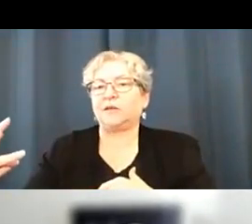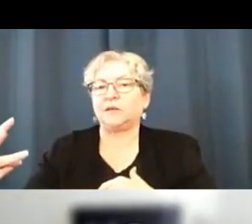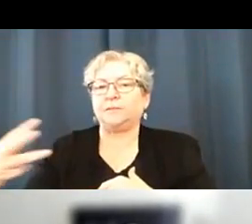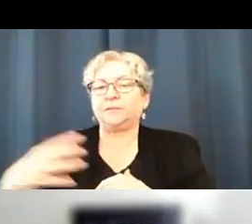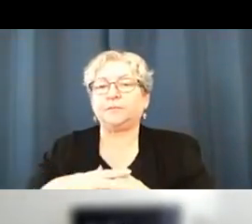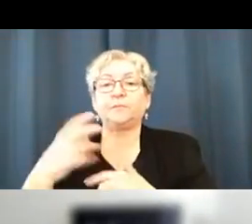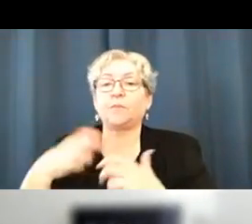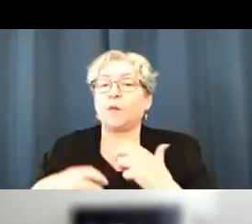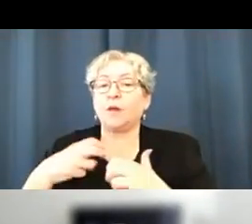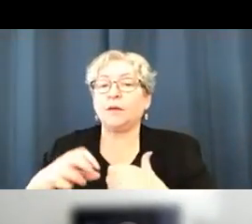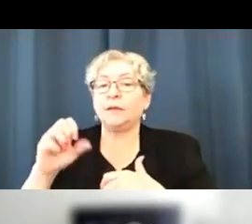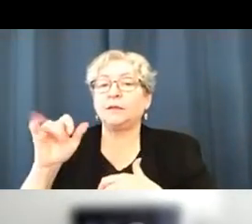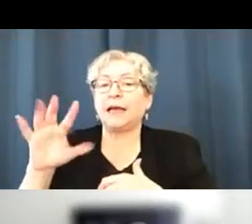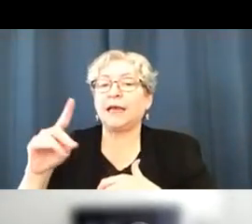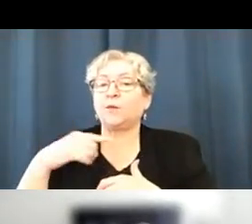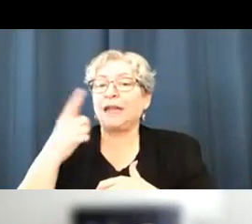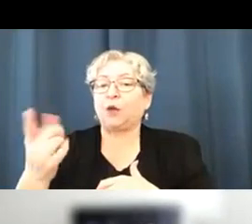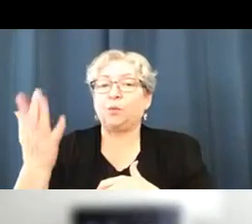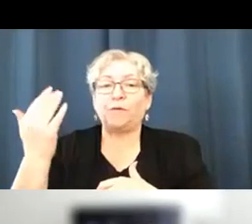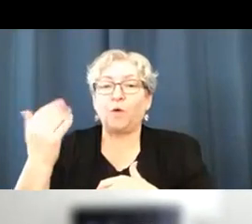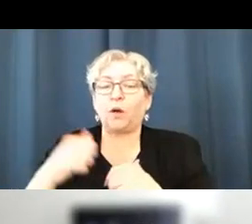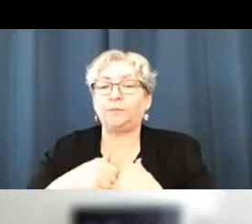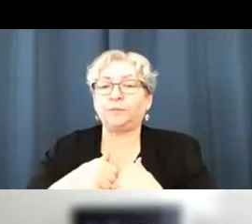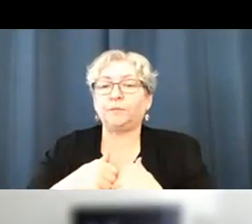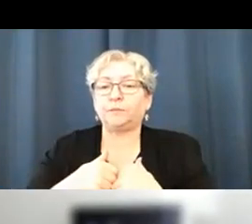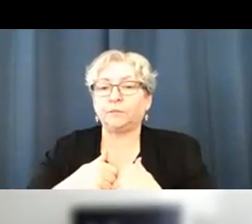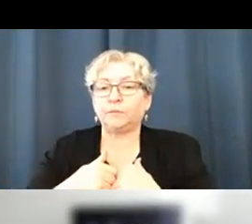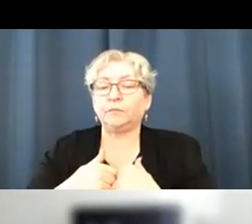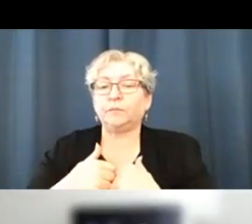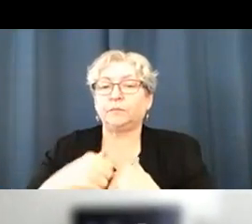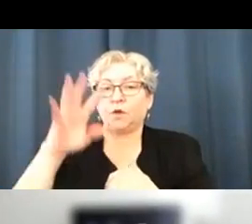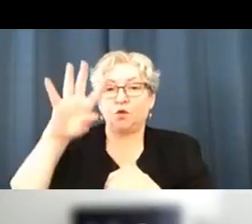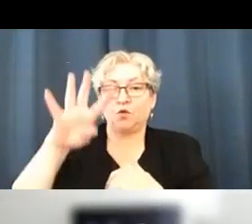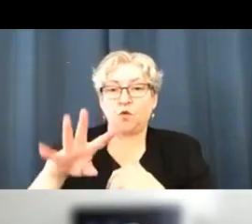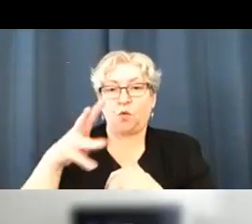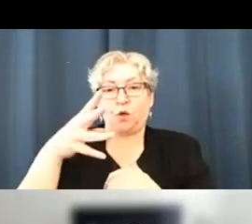that Syed was telling you about earlier was there was a grid of articles